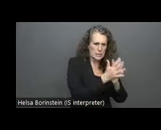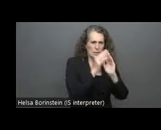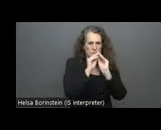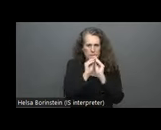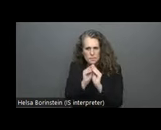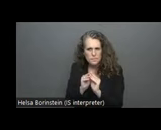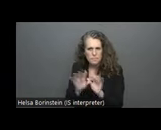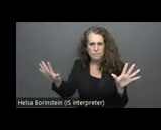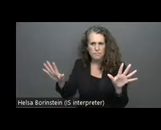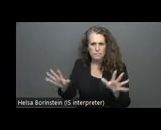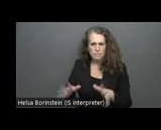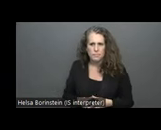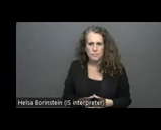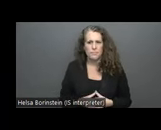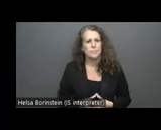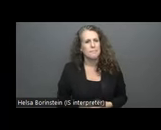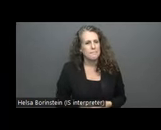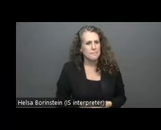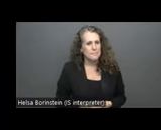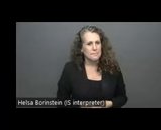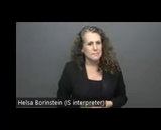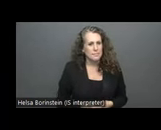sippy sippy support vulnerability associate personality wise.